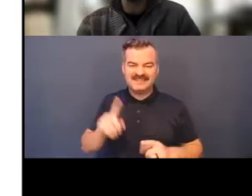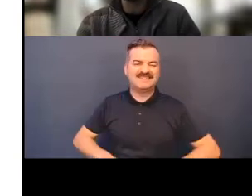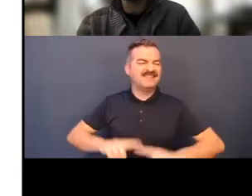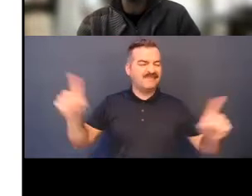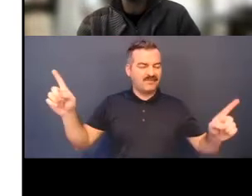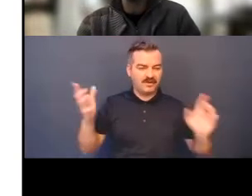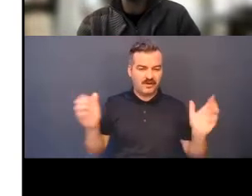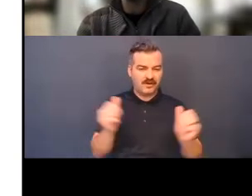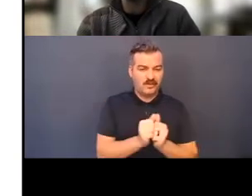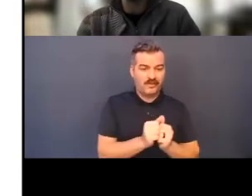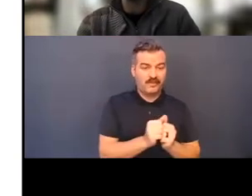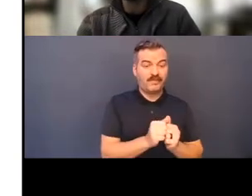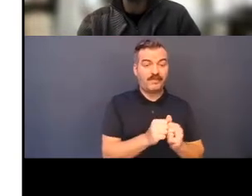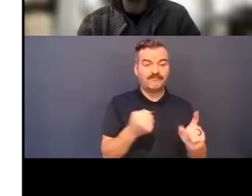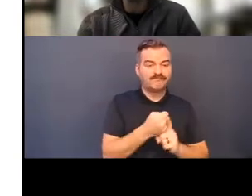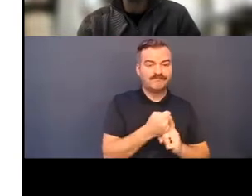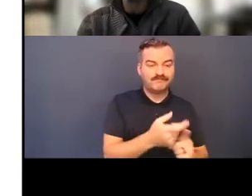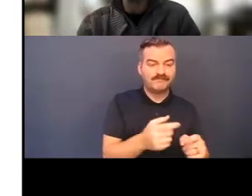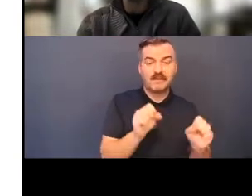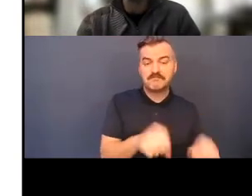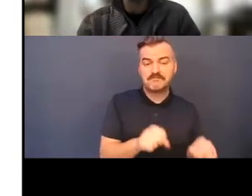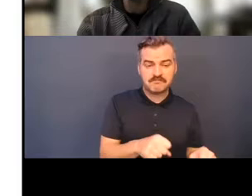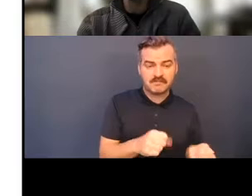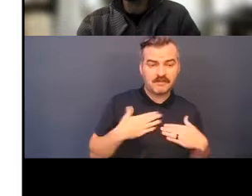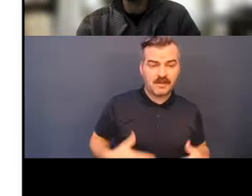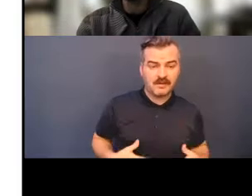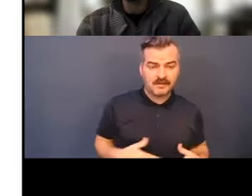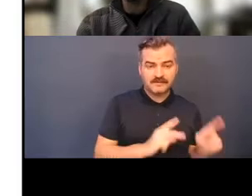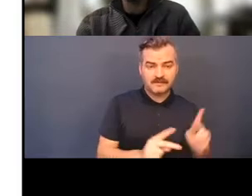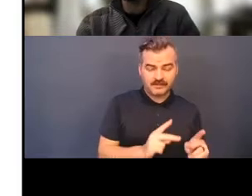from the ways in which it of folds for able bodied subjects to the Send disabled bodies